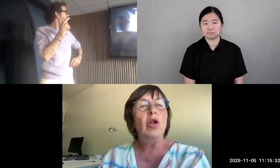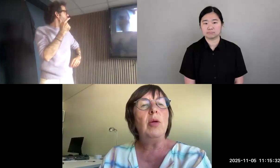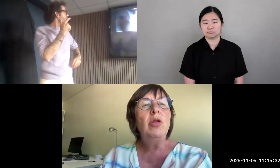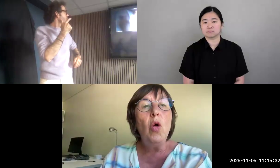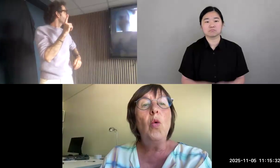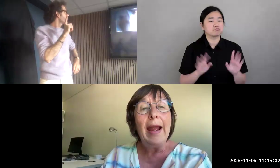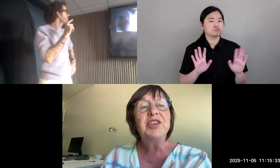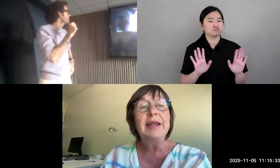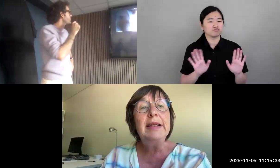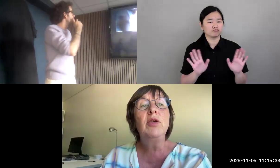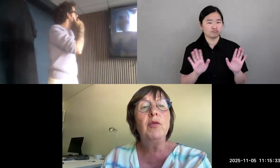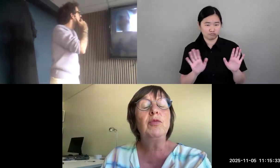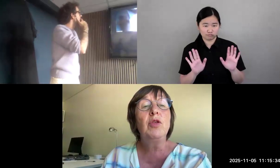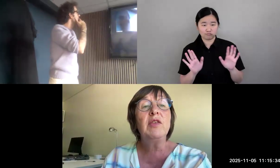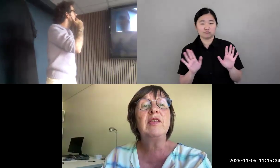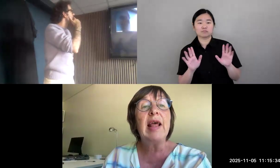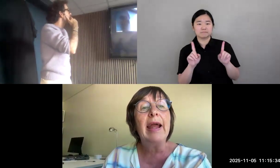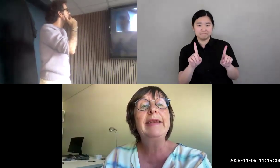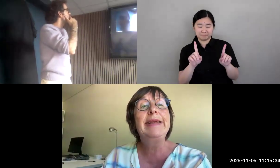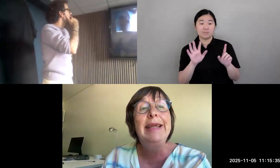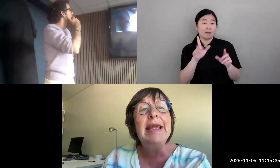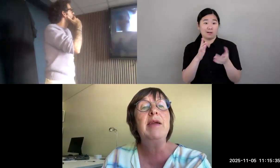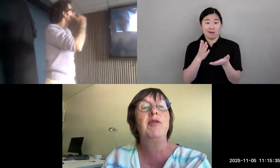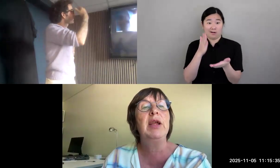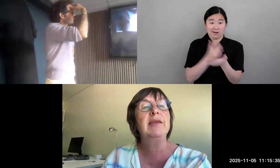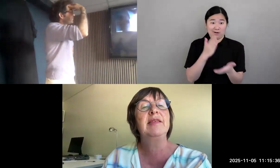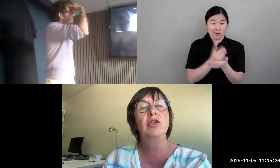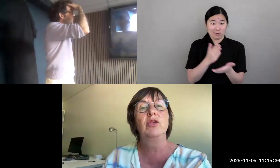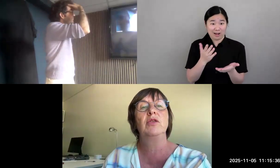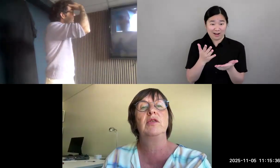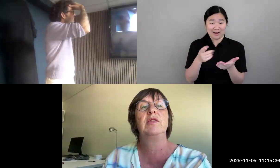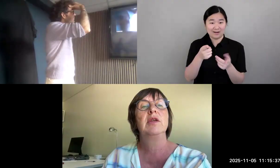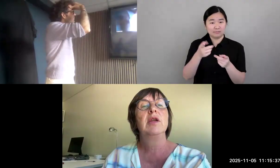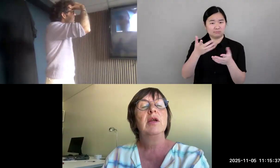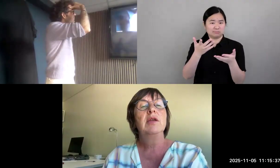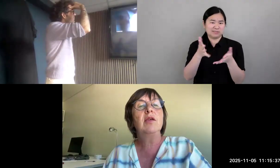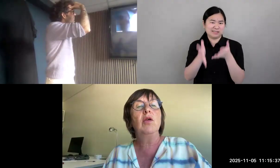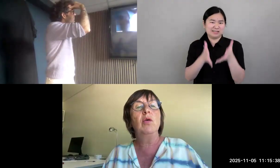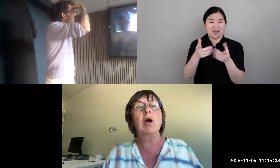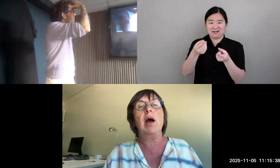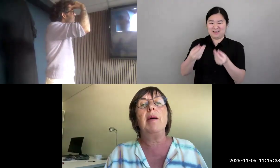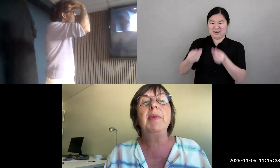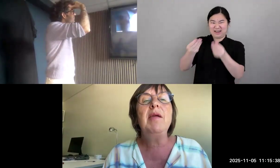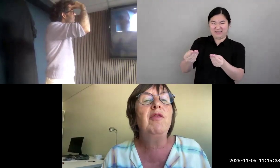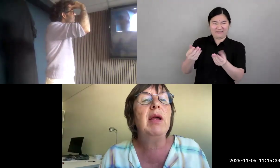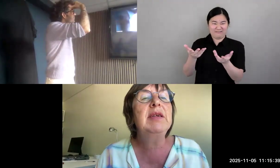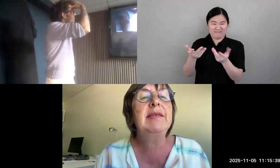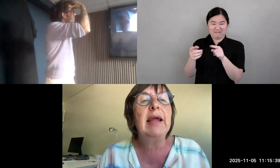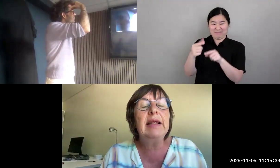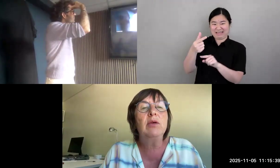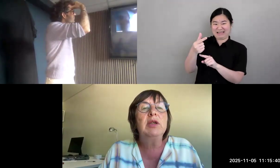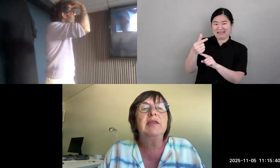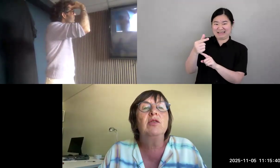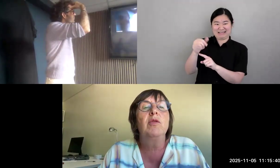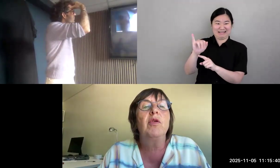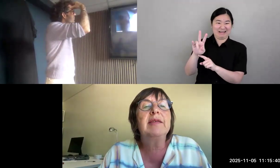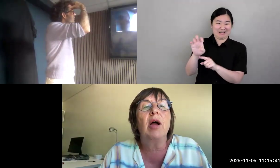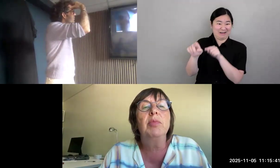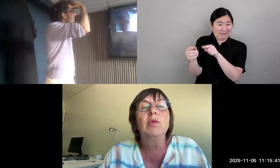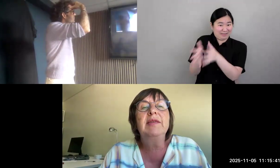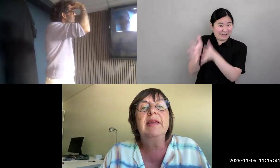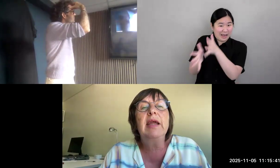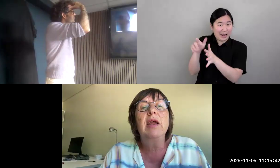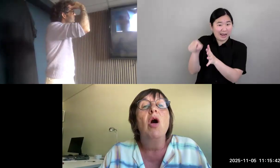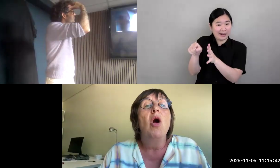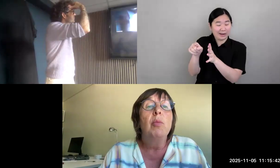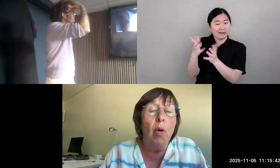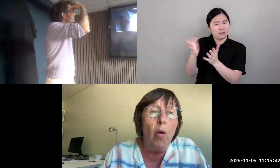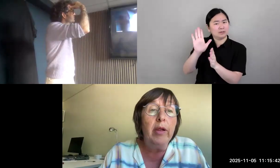No, actually, the sign GIVE is used. So in Flemsih Sign Language for example, we say